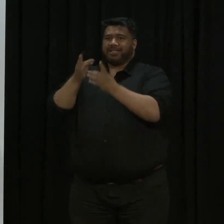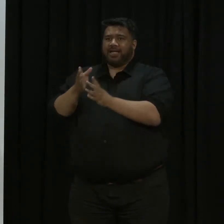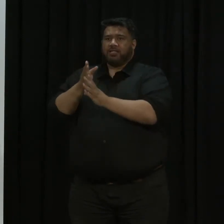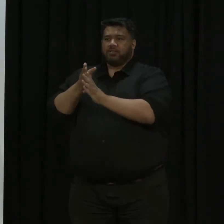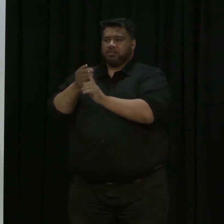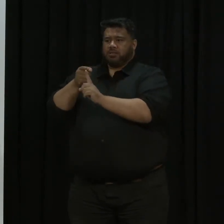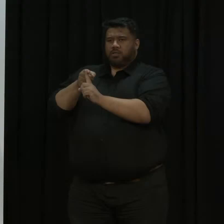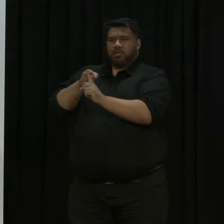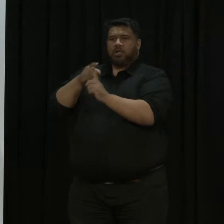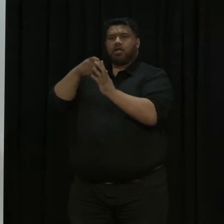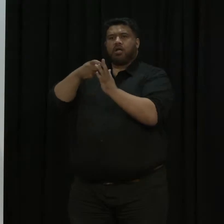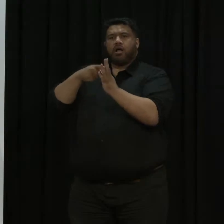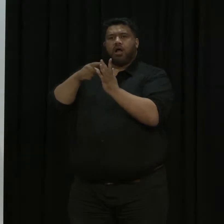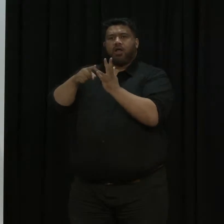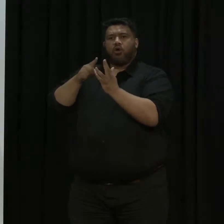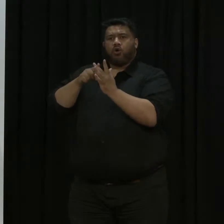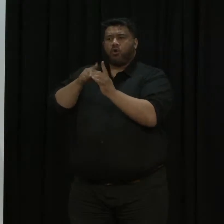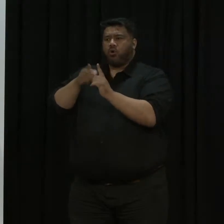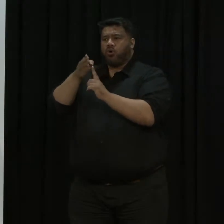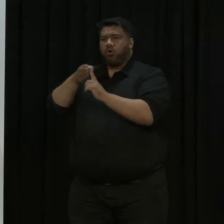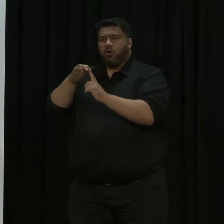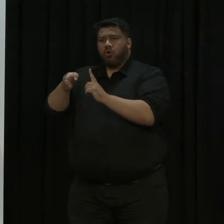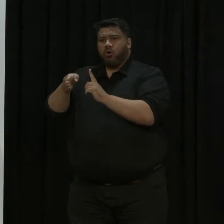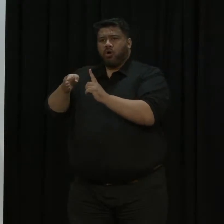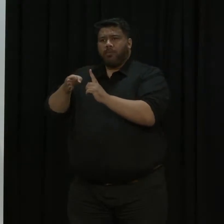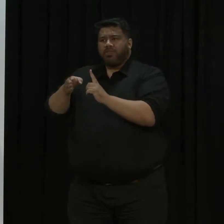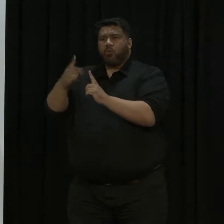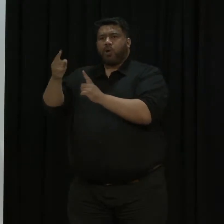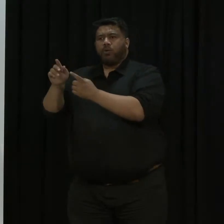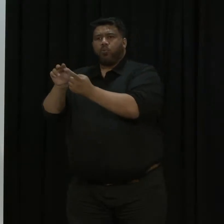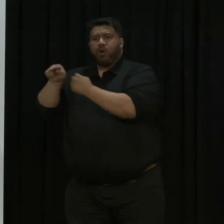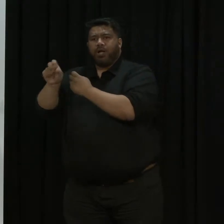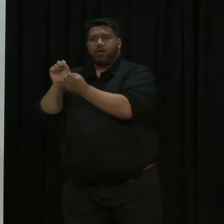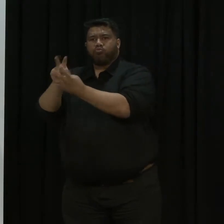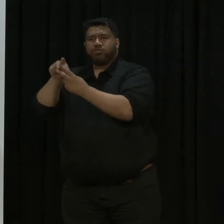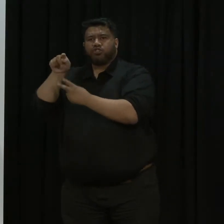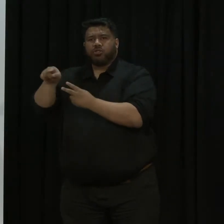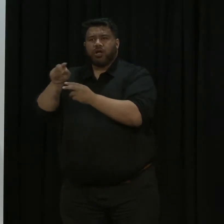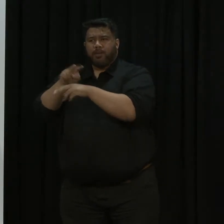are things we want people to be able to do.